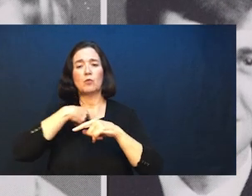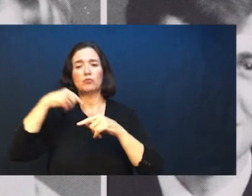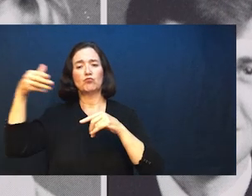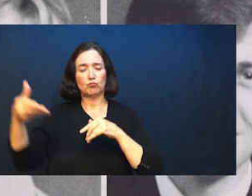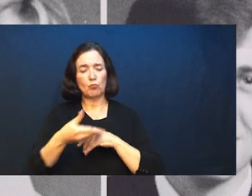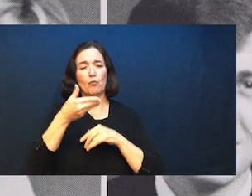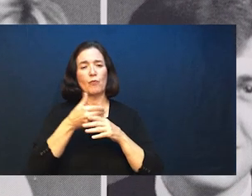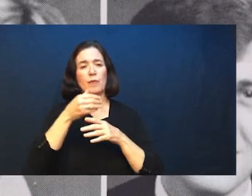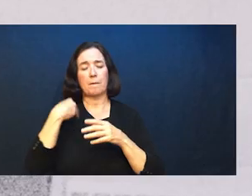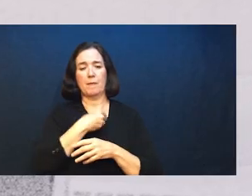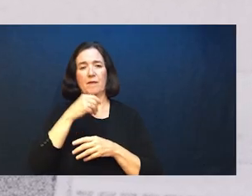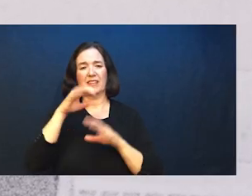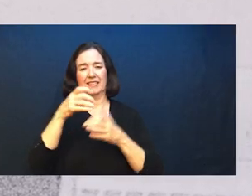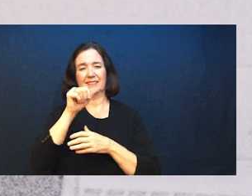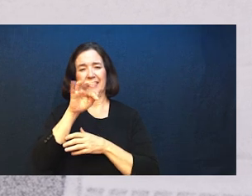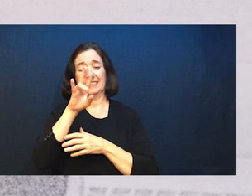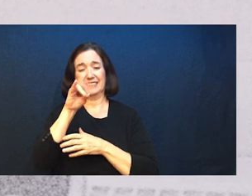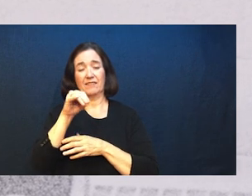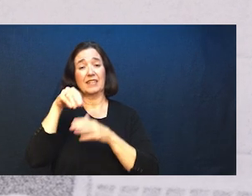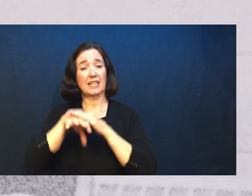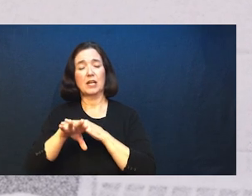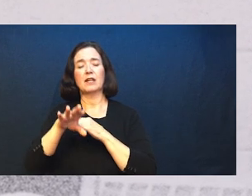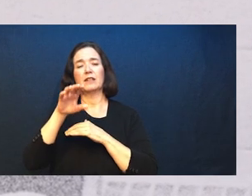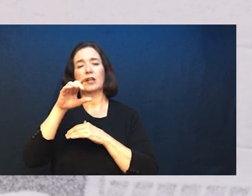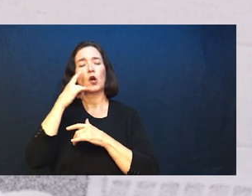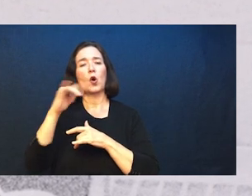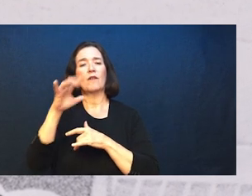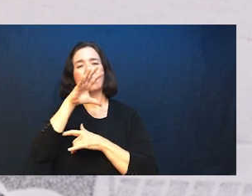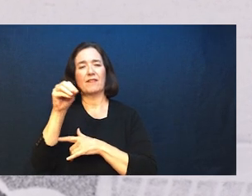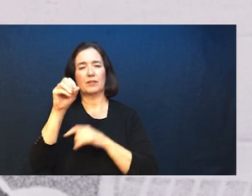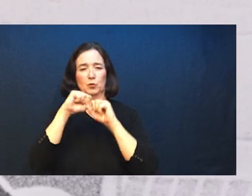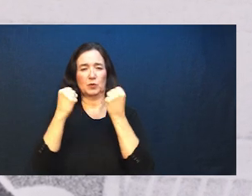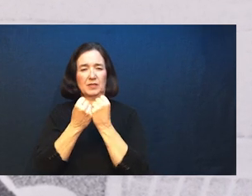Today, we induct the members of the class of 1970 into the Golden 50 Society.